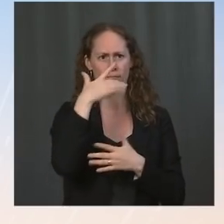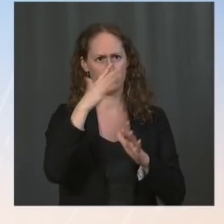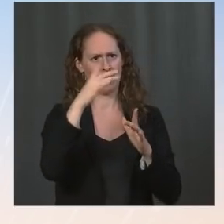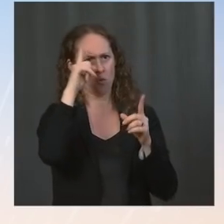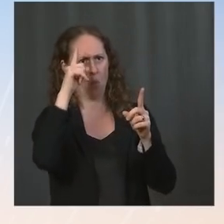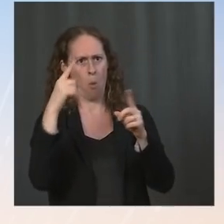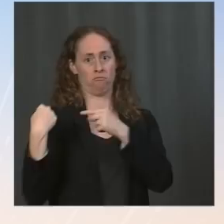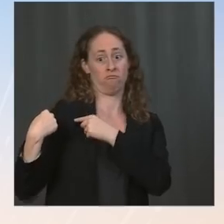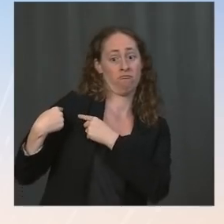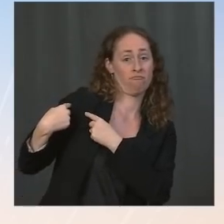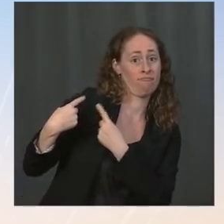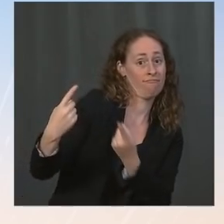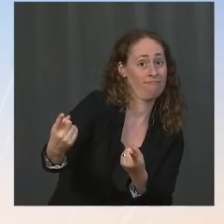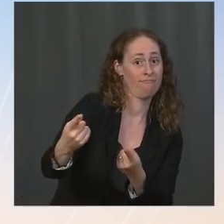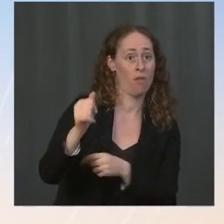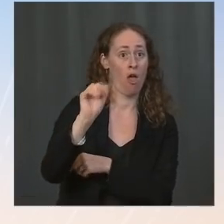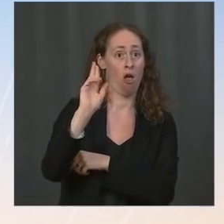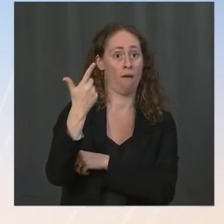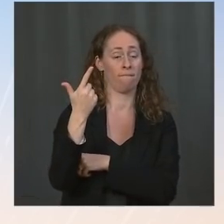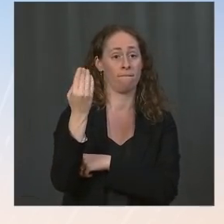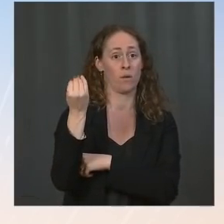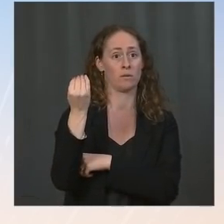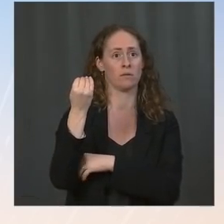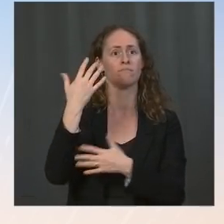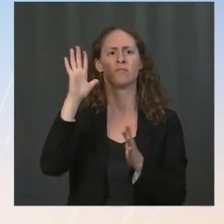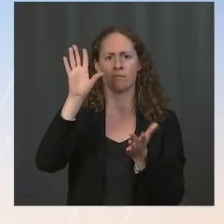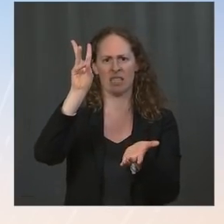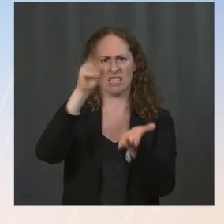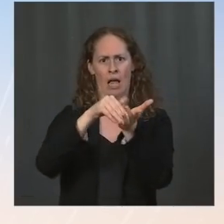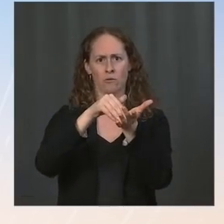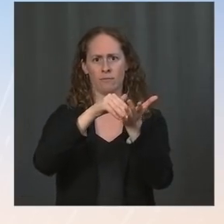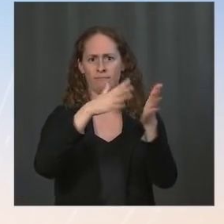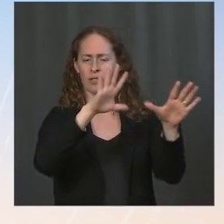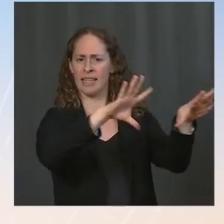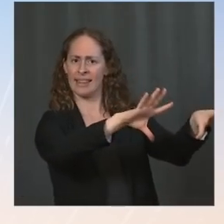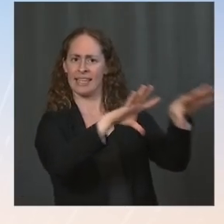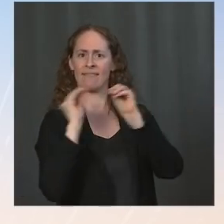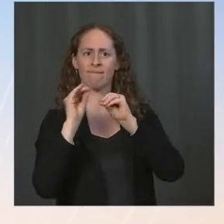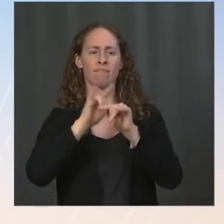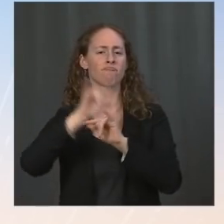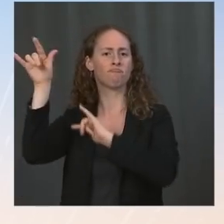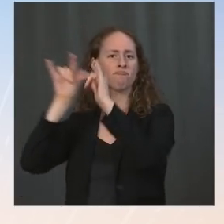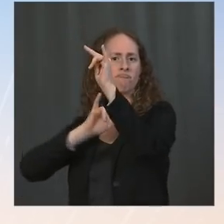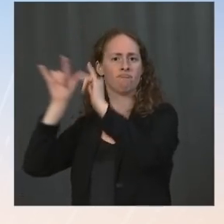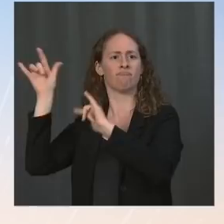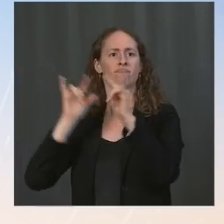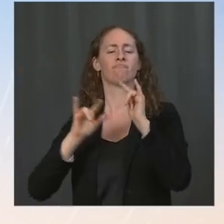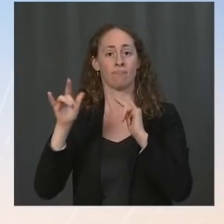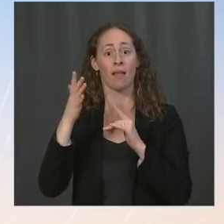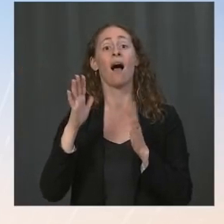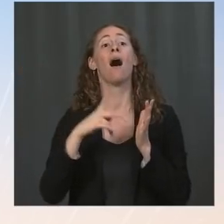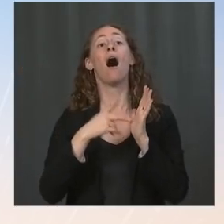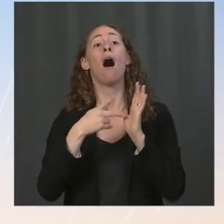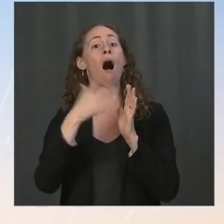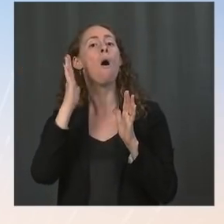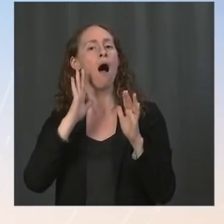that about 6,000 have been evacuated or otherwise departed. This number will likely continue to grow as our outreach and arrivals continue.